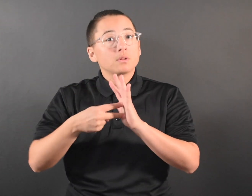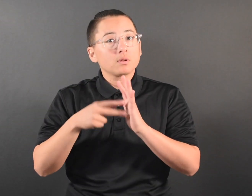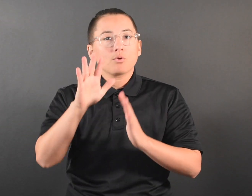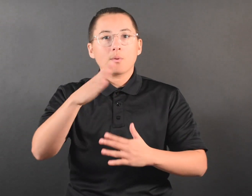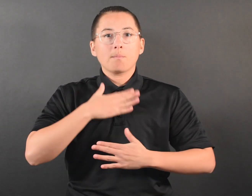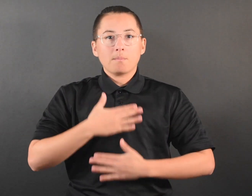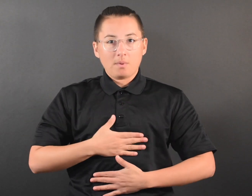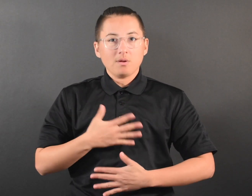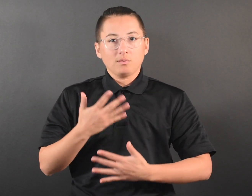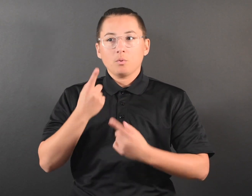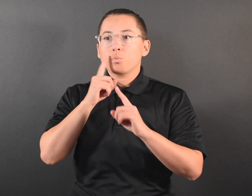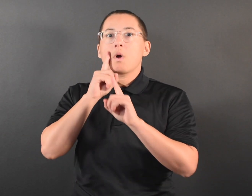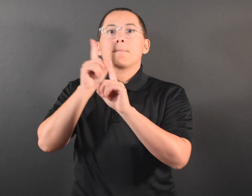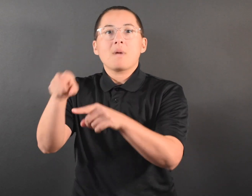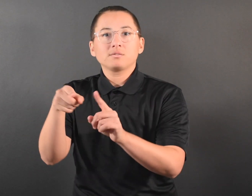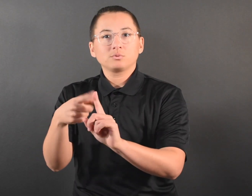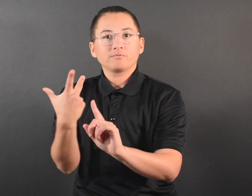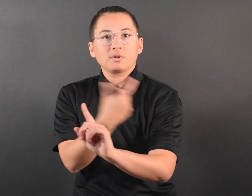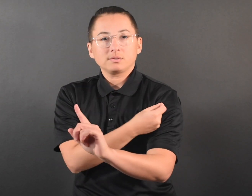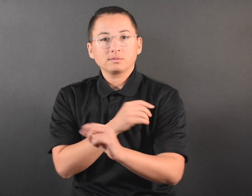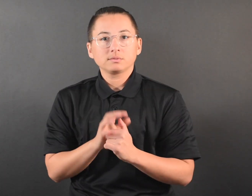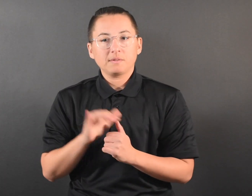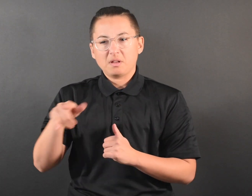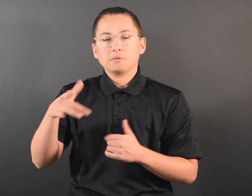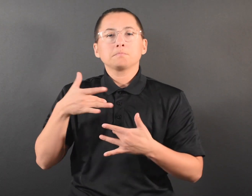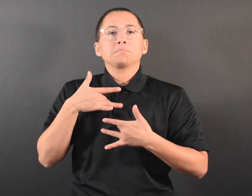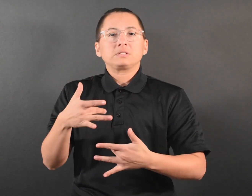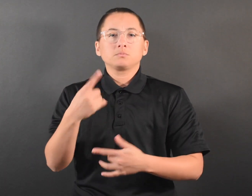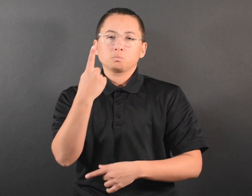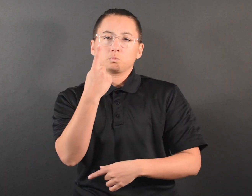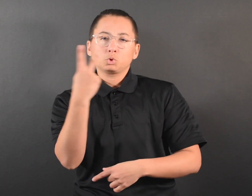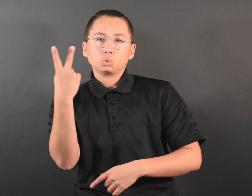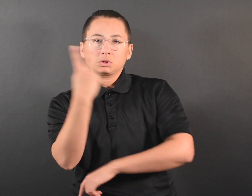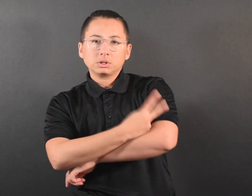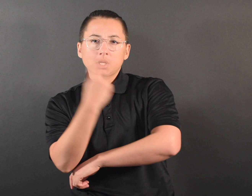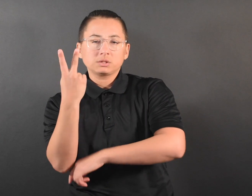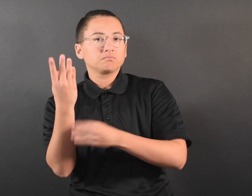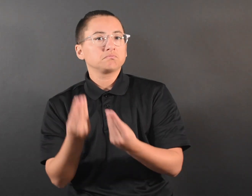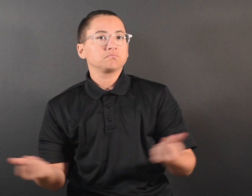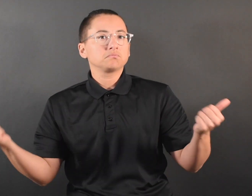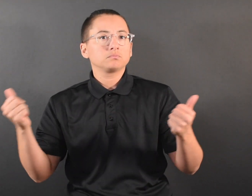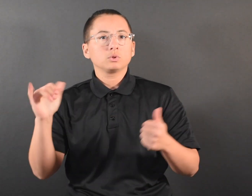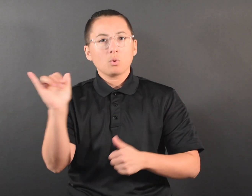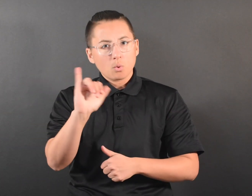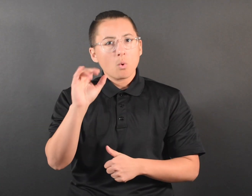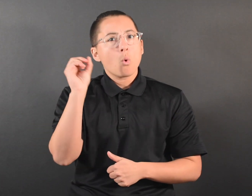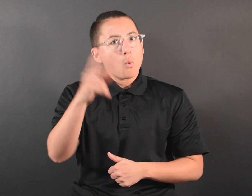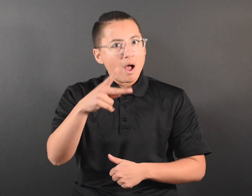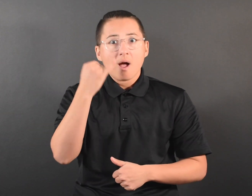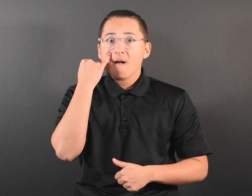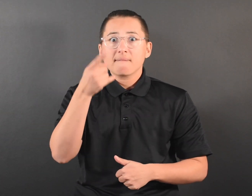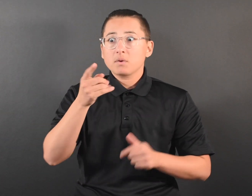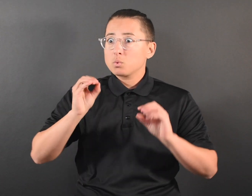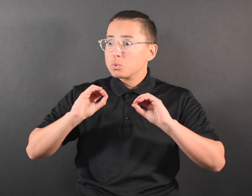and low-grade fevers mean your body is responding to the vaccine. These usually last 1-2 days. It